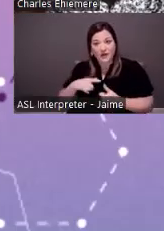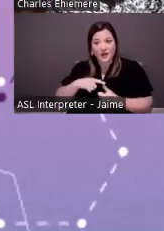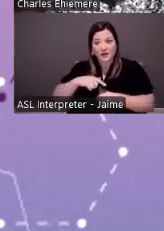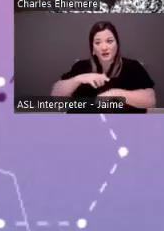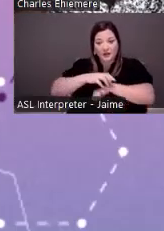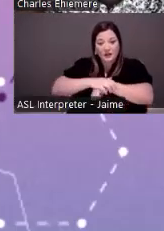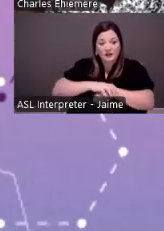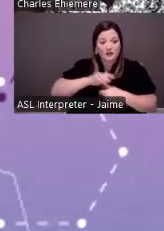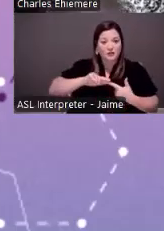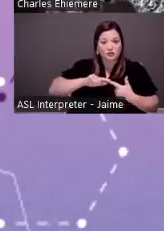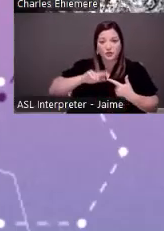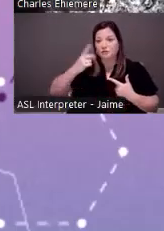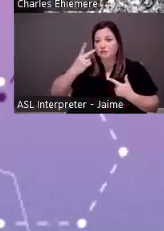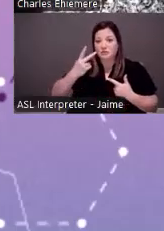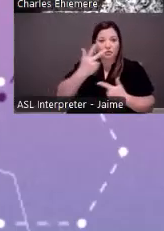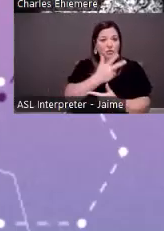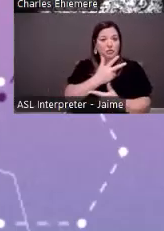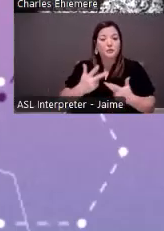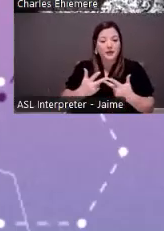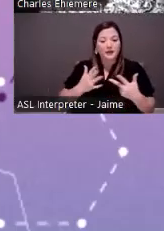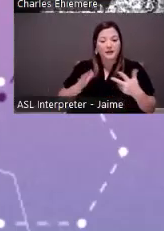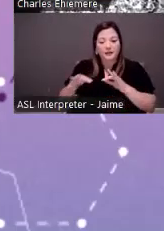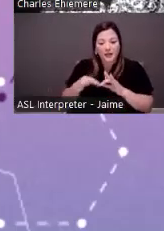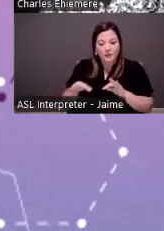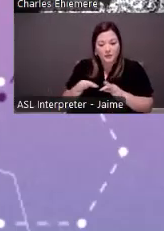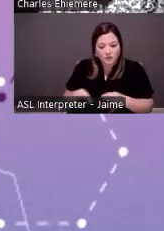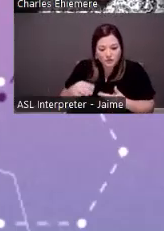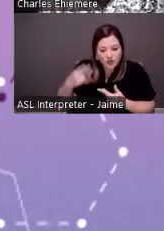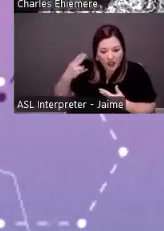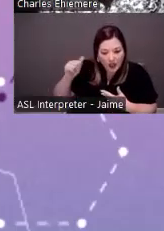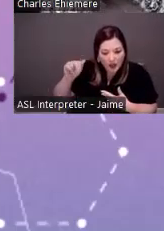or perhaps Igbo, and you are not doing the dialects.